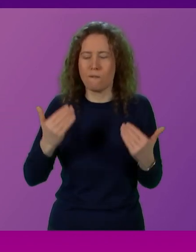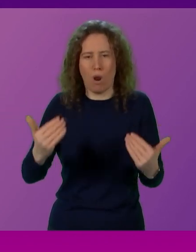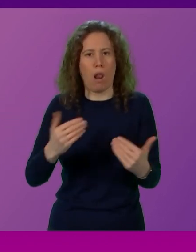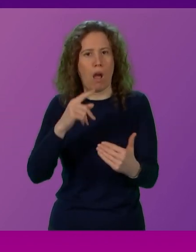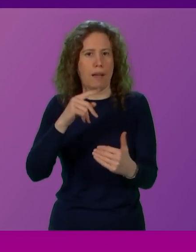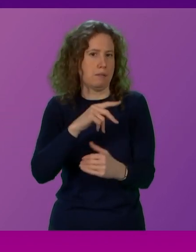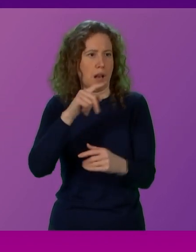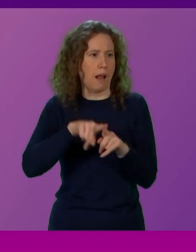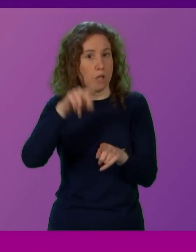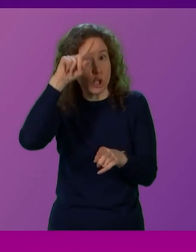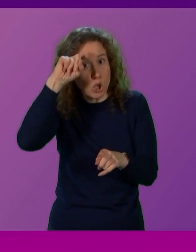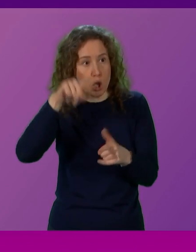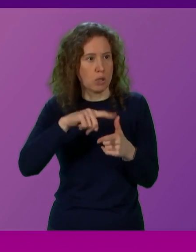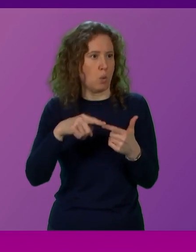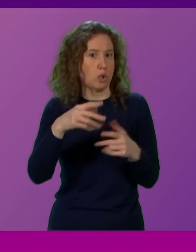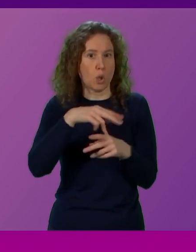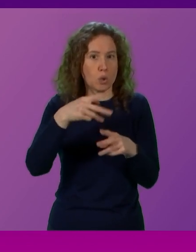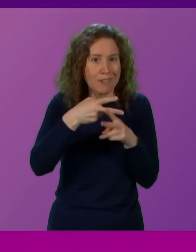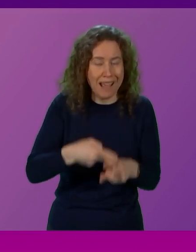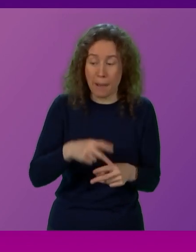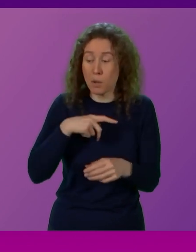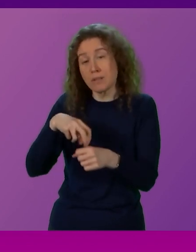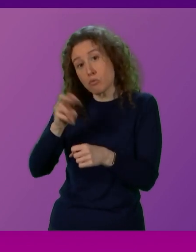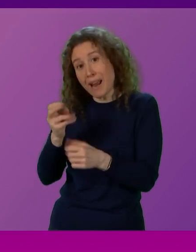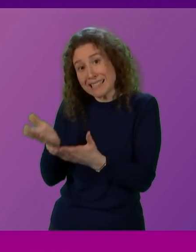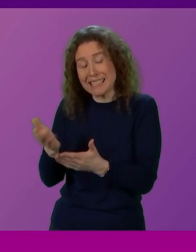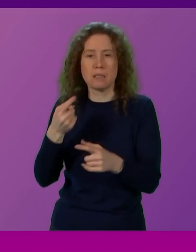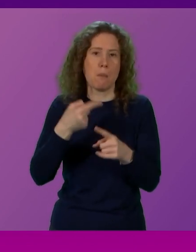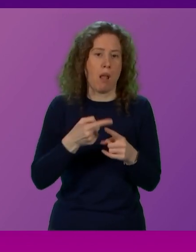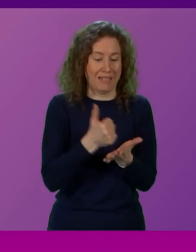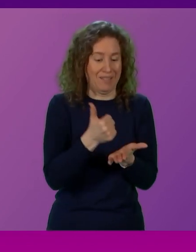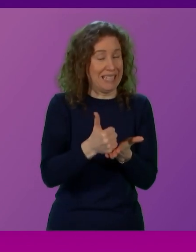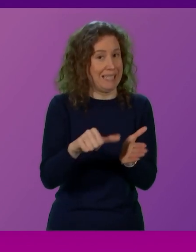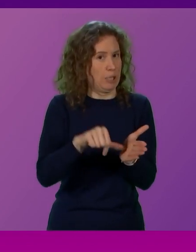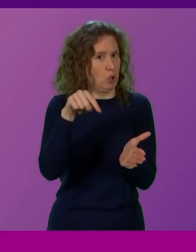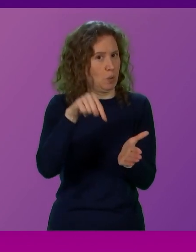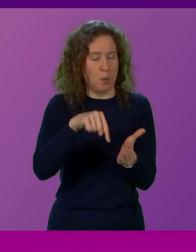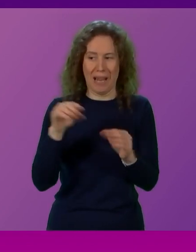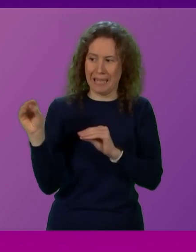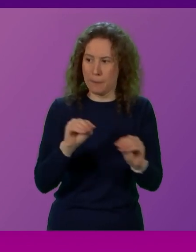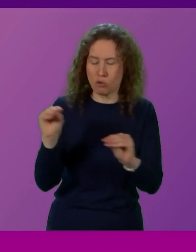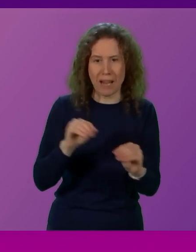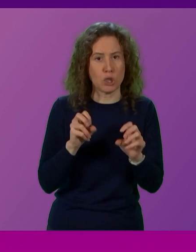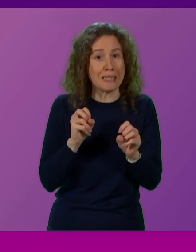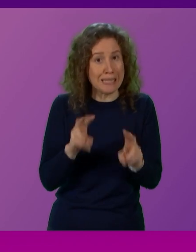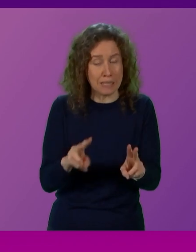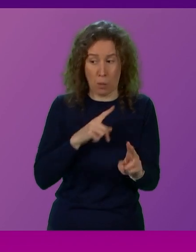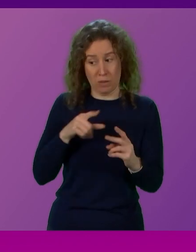social care because of Brexit and because of the Westminster visa and immigration system.